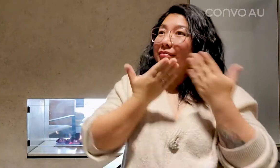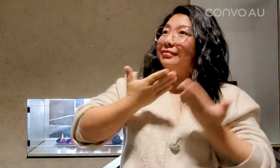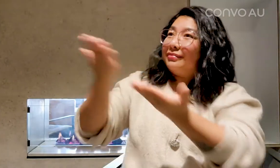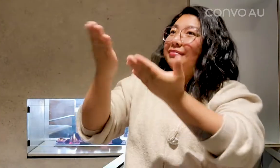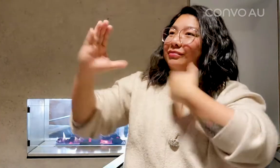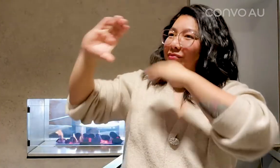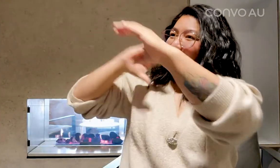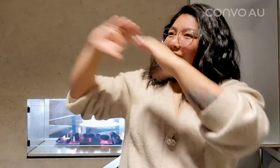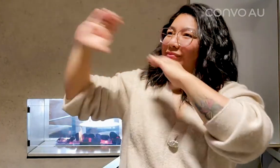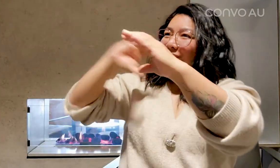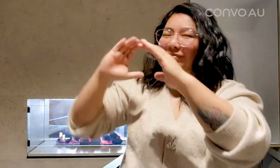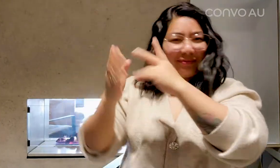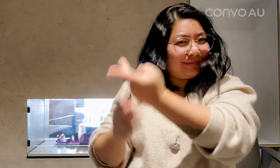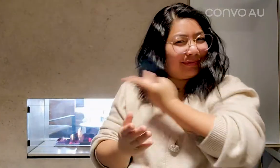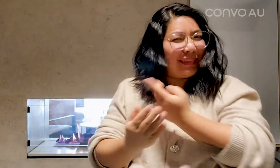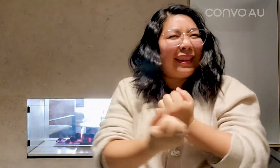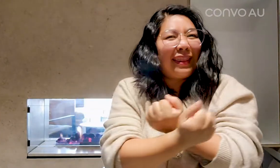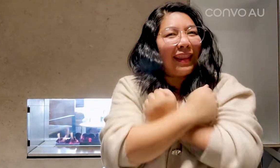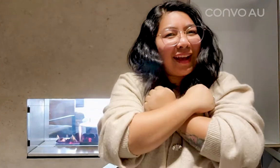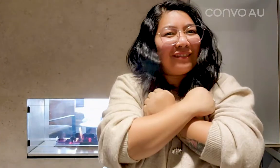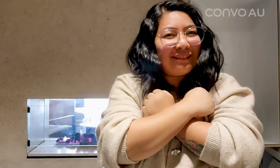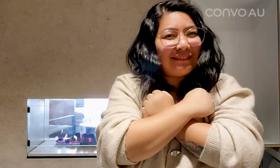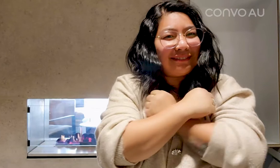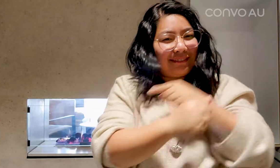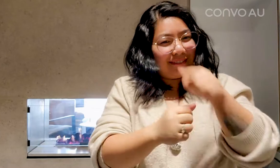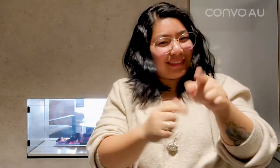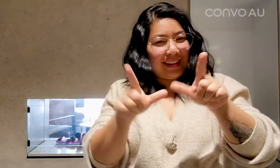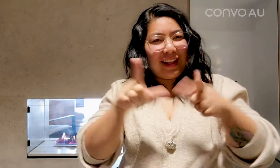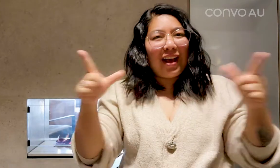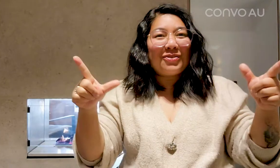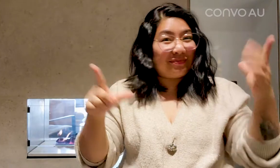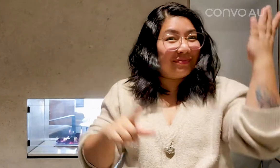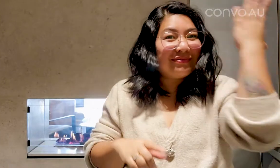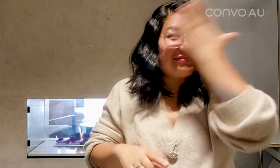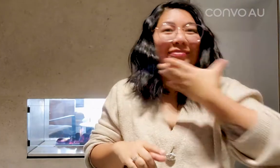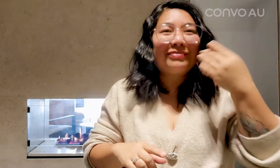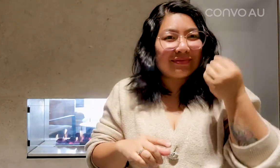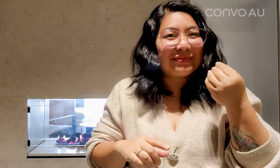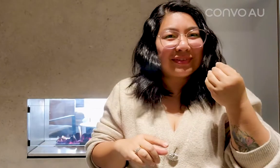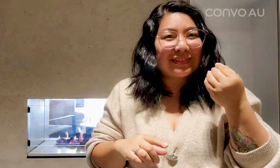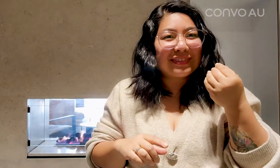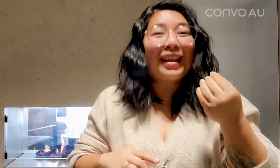We communicate and connect with the ones we love. Language is beautiful in its own way.